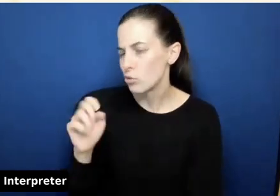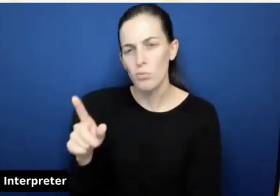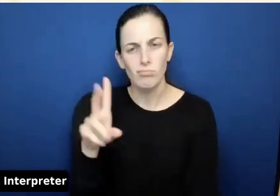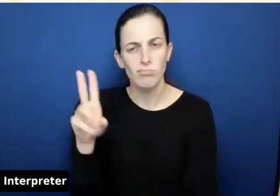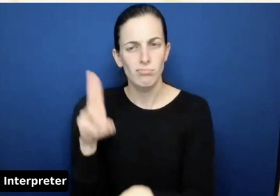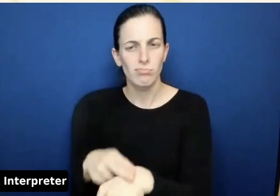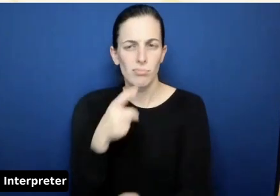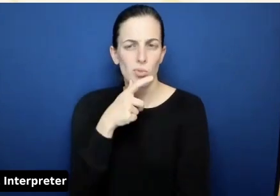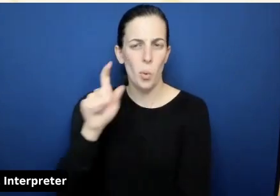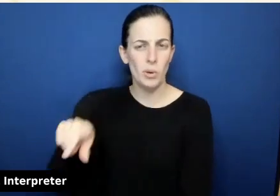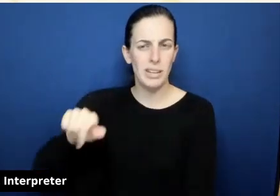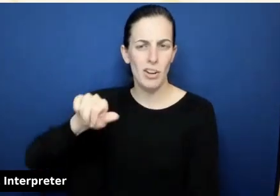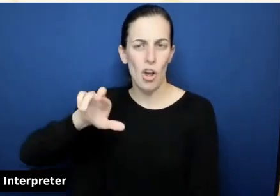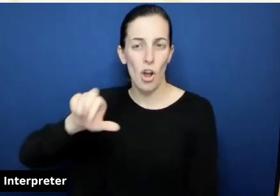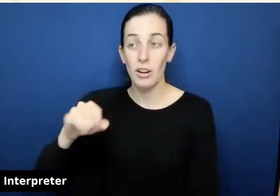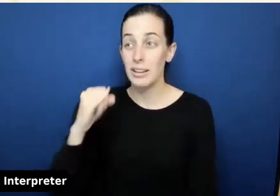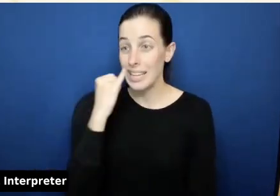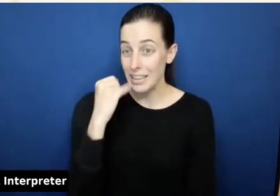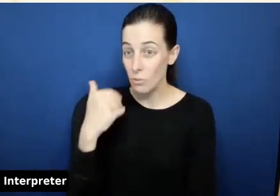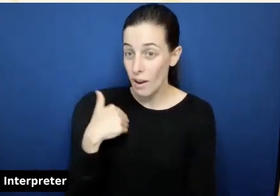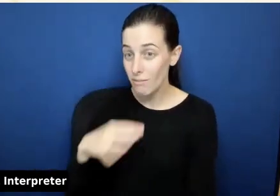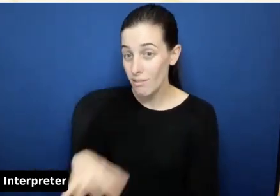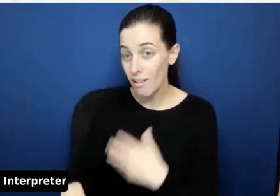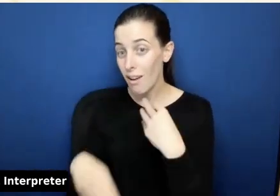If you are having limited content on your pages.